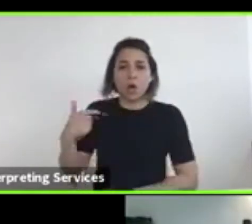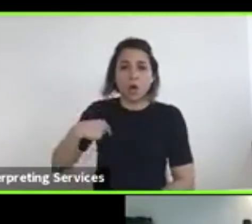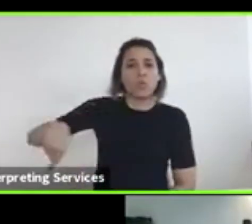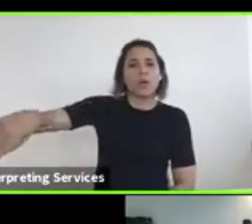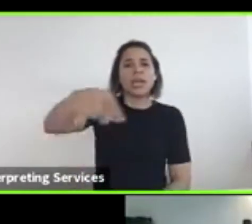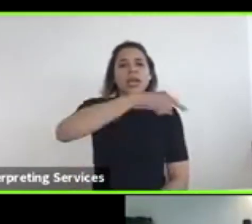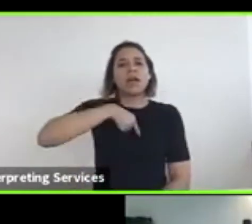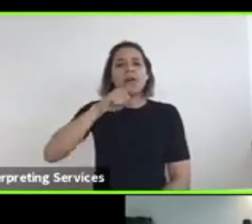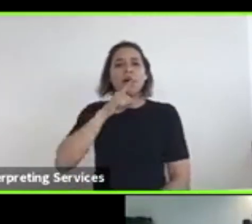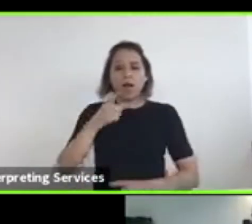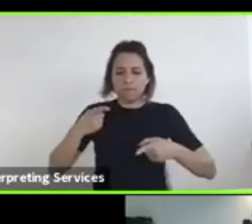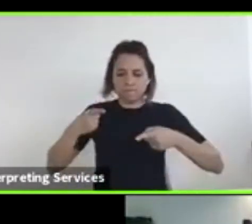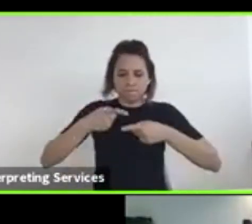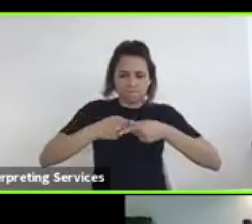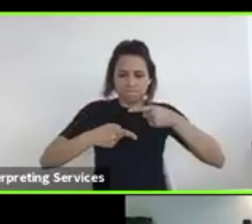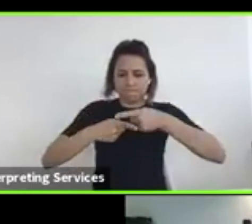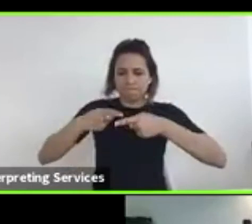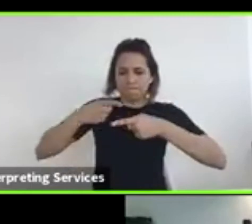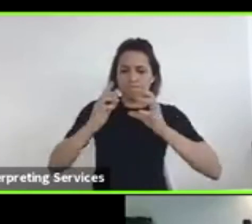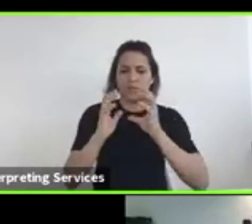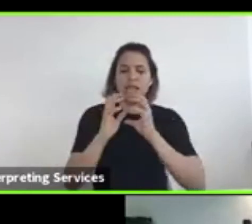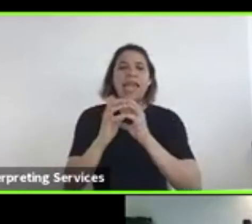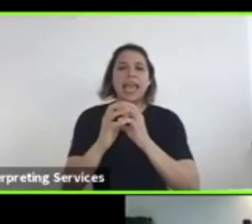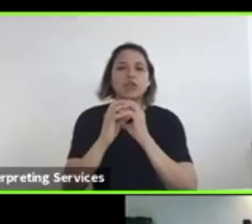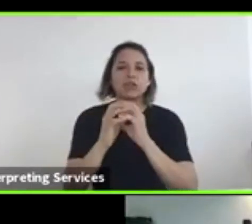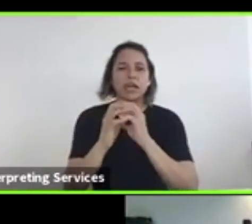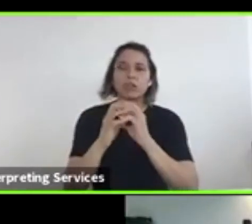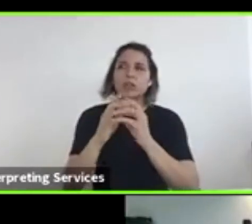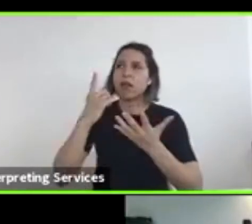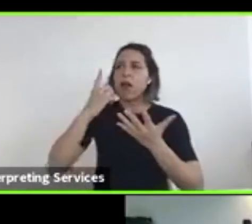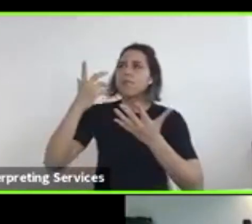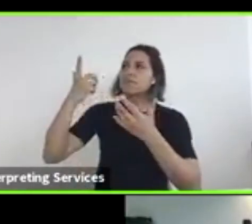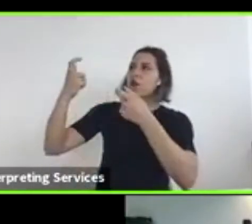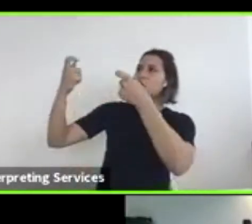OF ALL OF THESE COLONIAL LEGACIES INDIGENOUS LEGACIES, THE SLAVE TRADE.